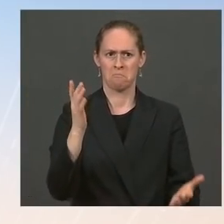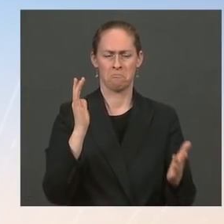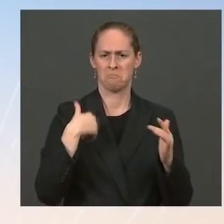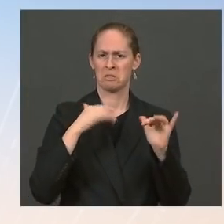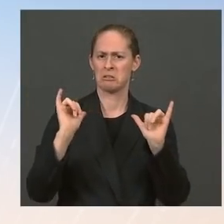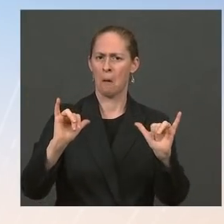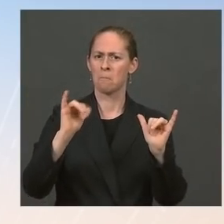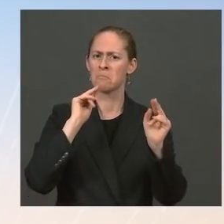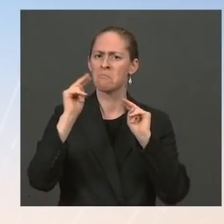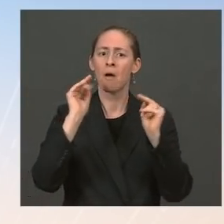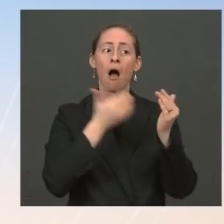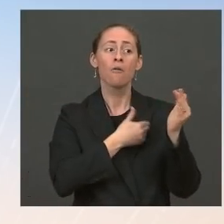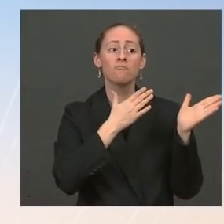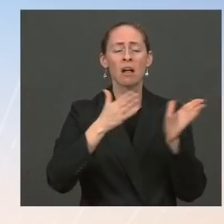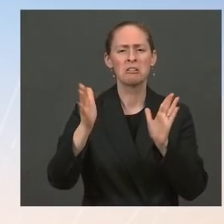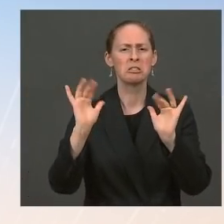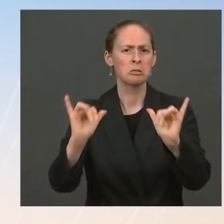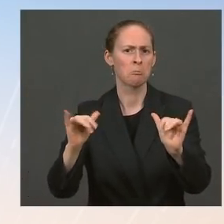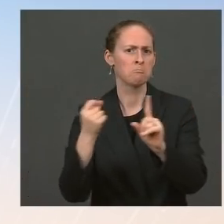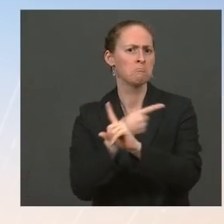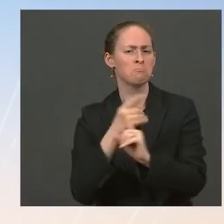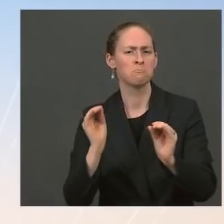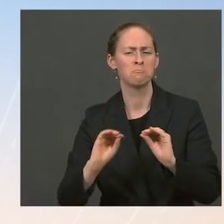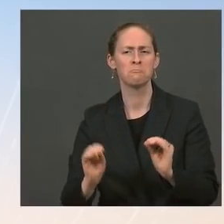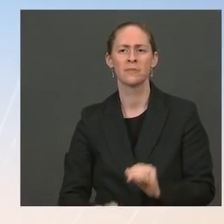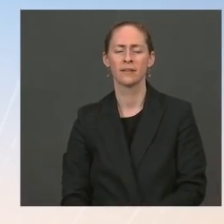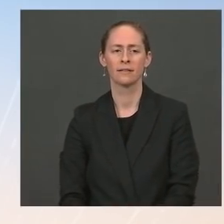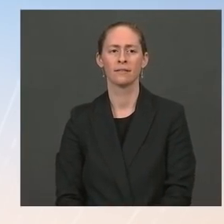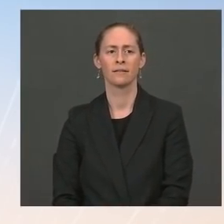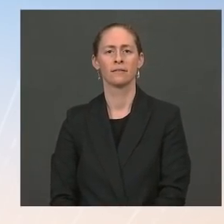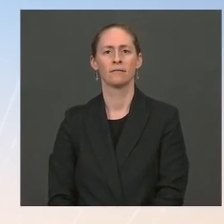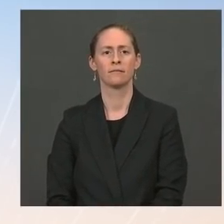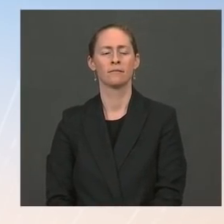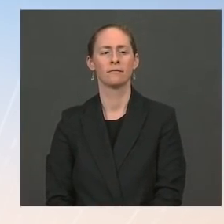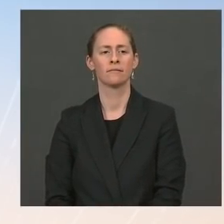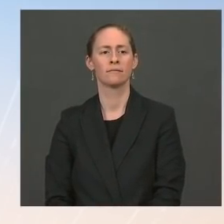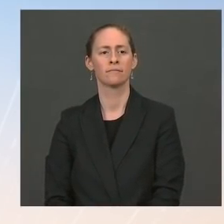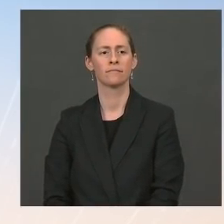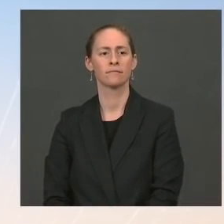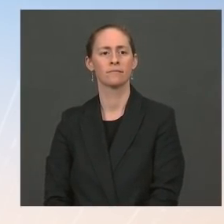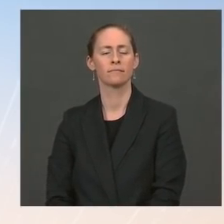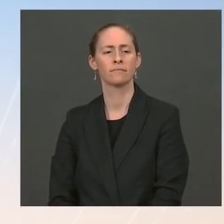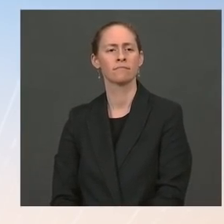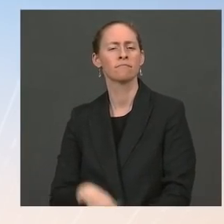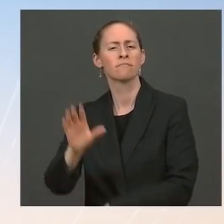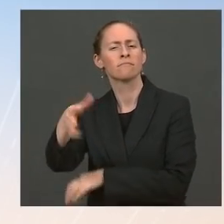The Press: Thanks, Jen. Whose decision was it to break with tradition and not hold a formal press conference